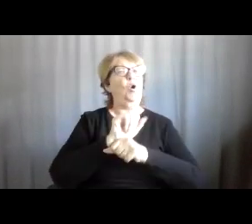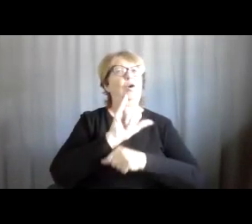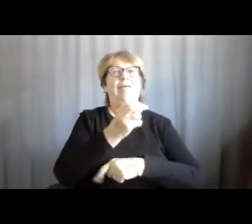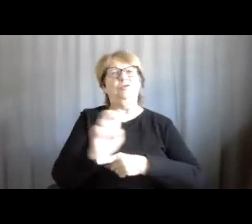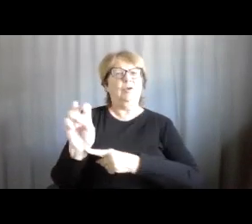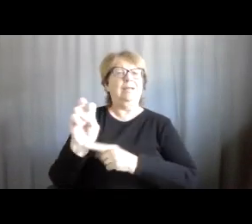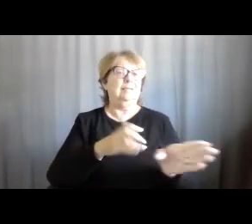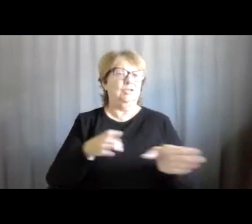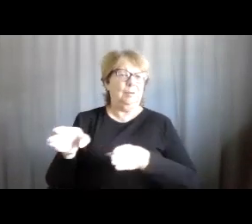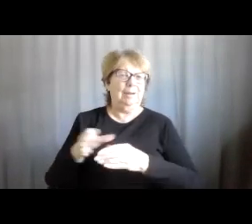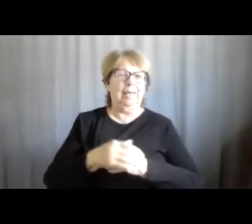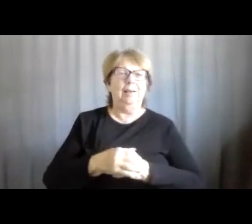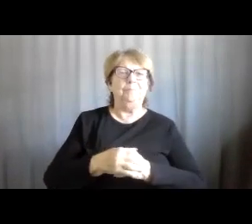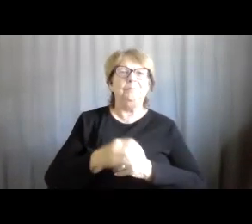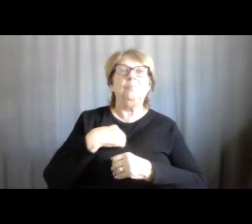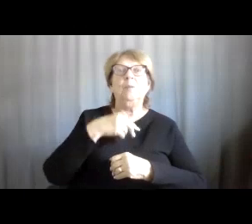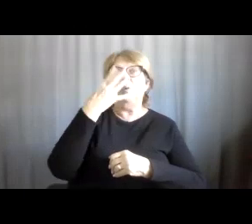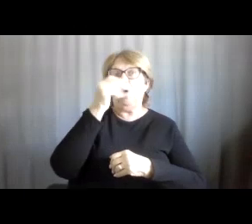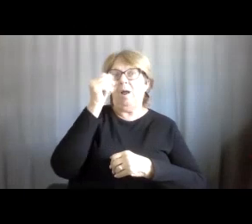[Roby Poche (DES)] I am a white male with brown long